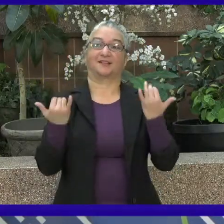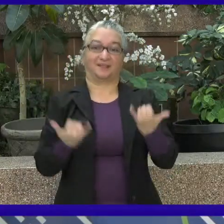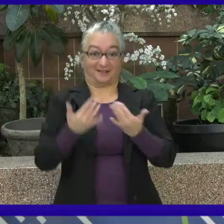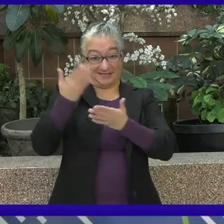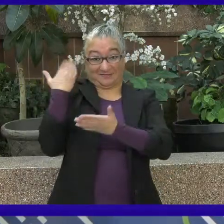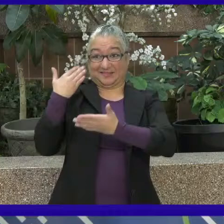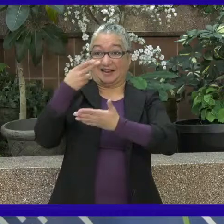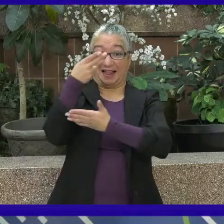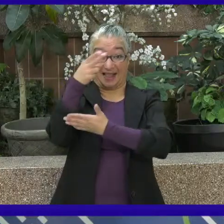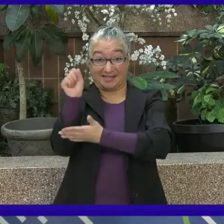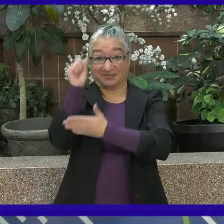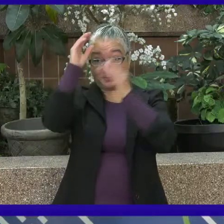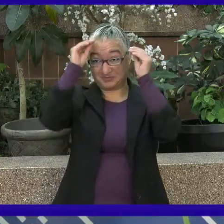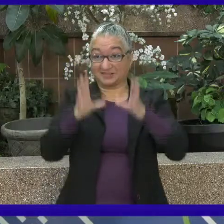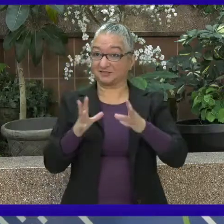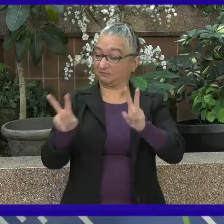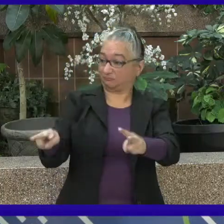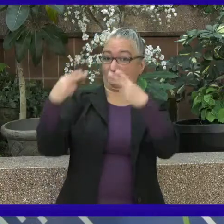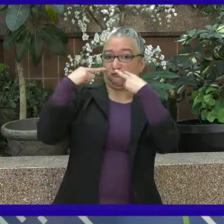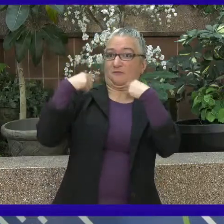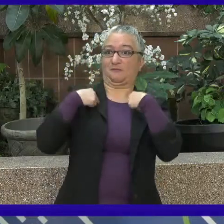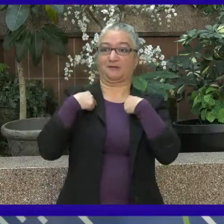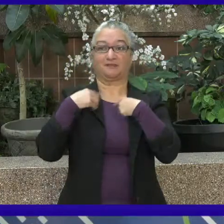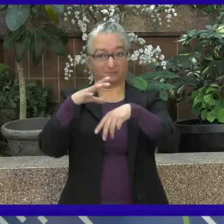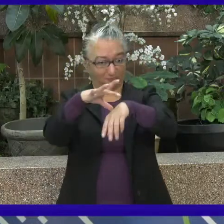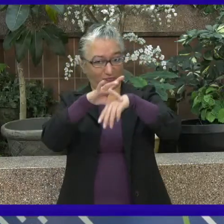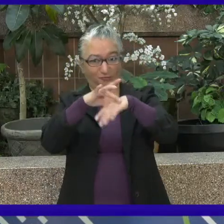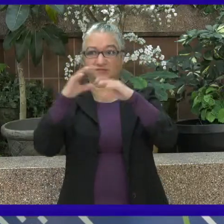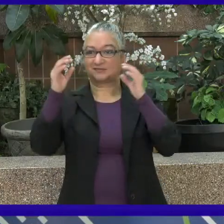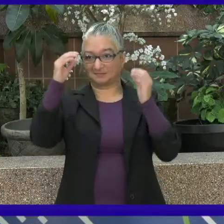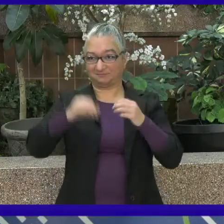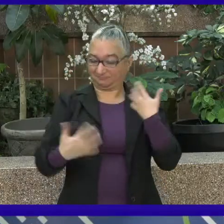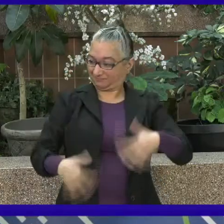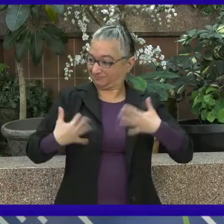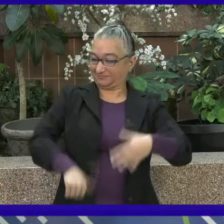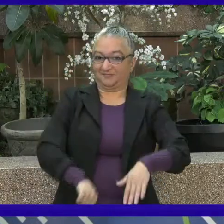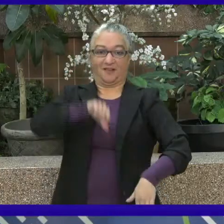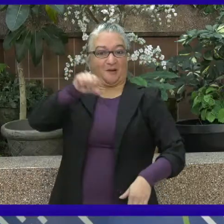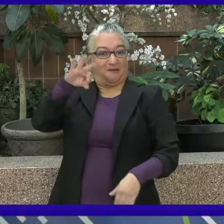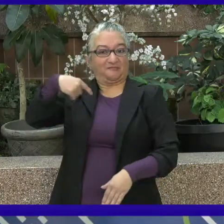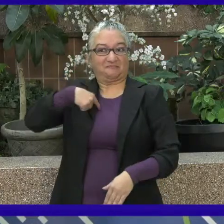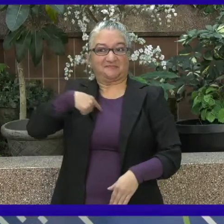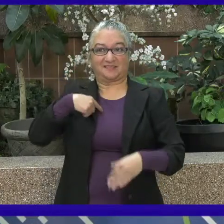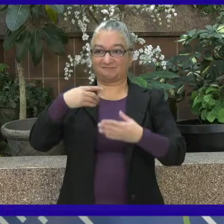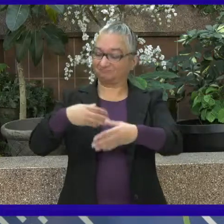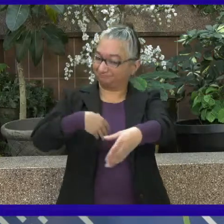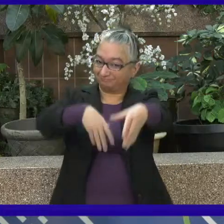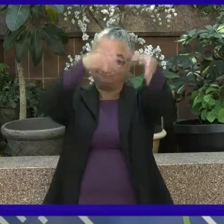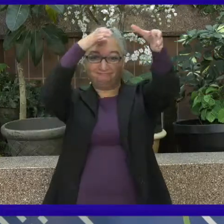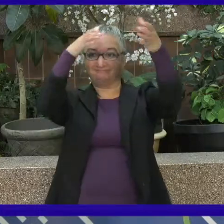now as a result of this position but we've been very successful at moving vaccines to